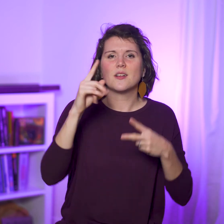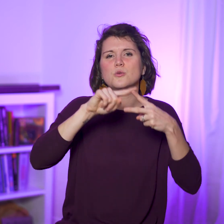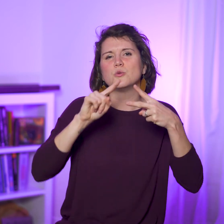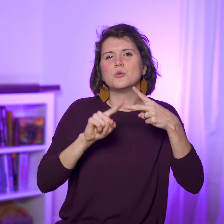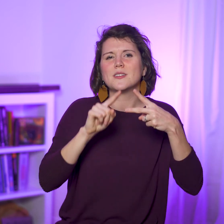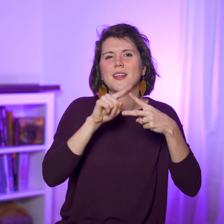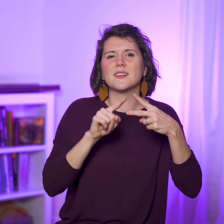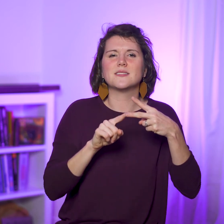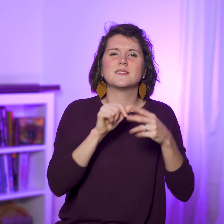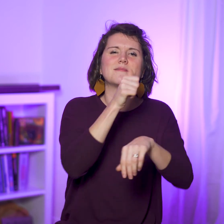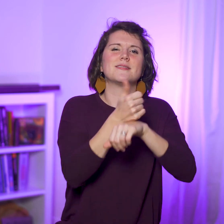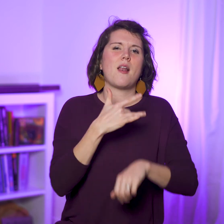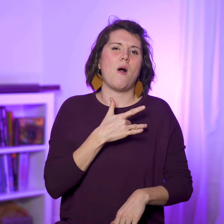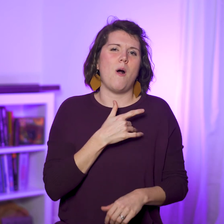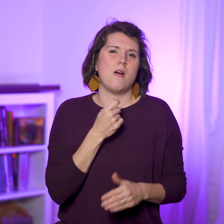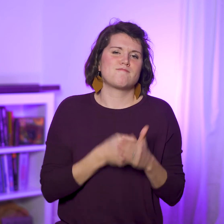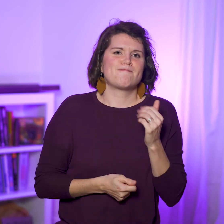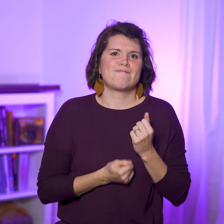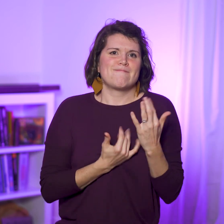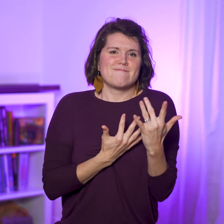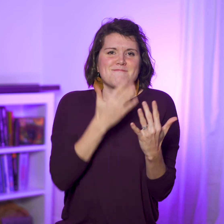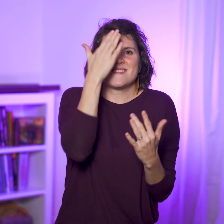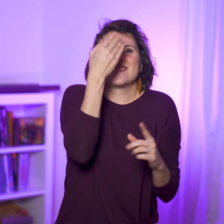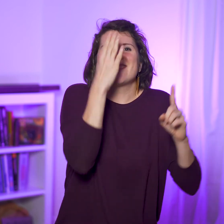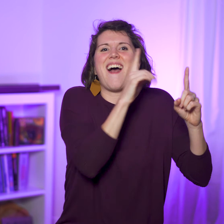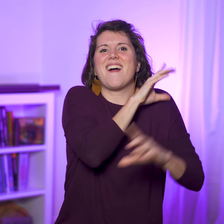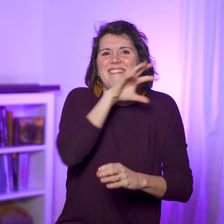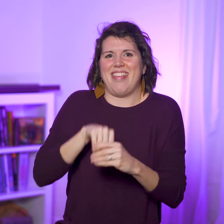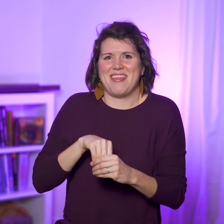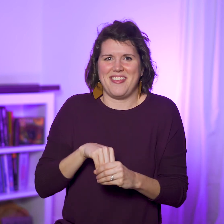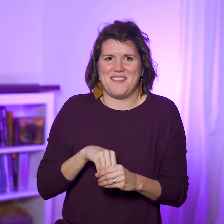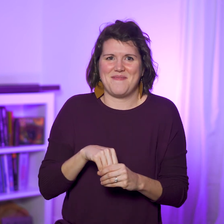Those two things set their hearts aflame because God is in them.